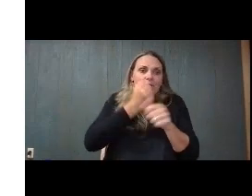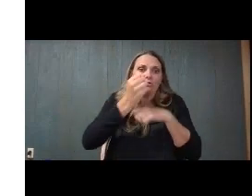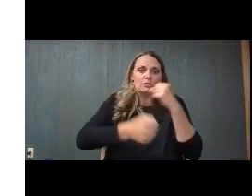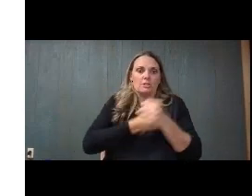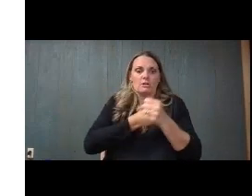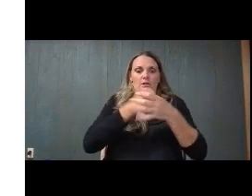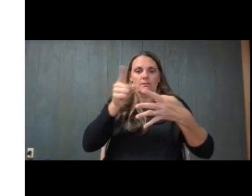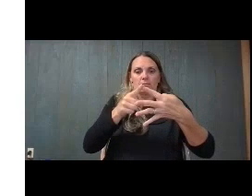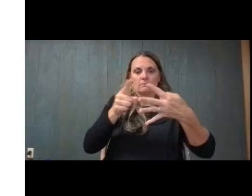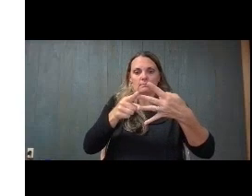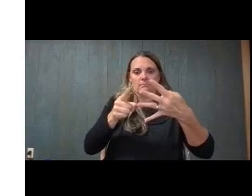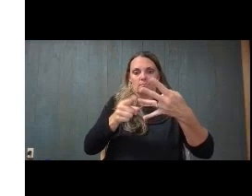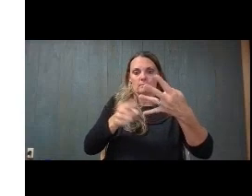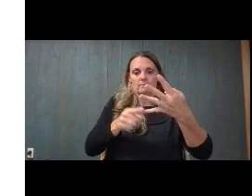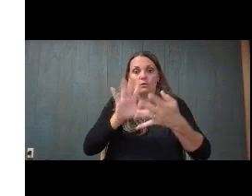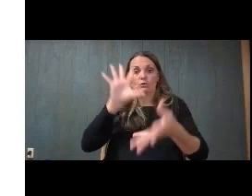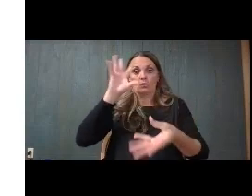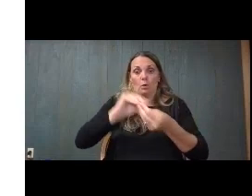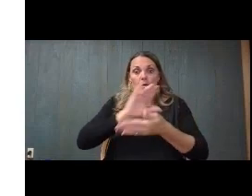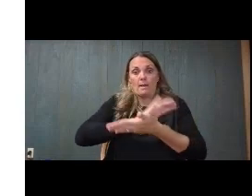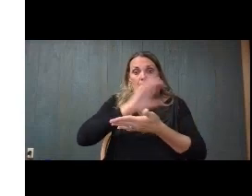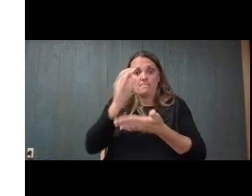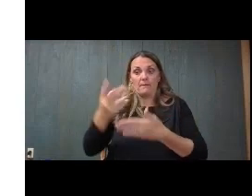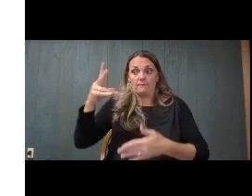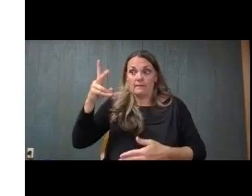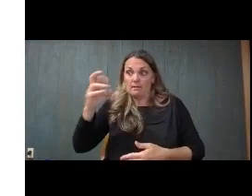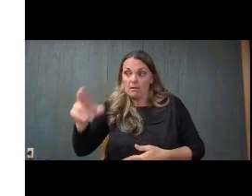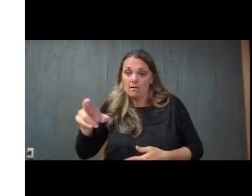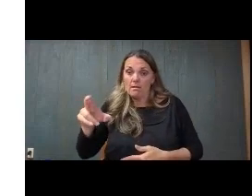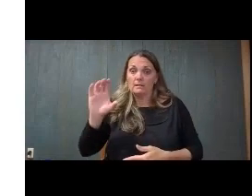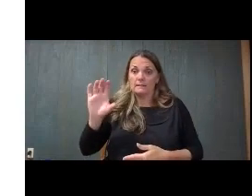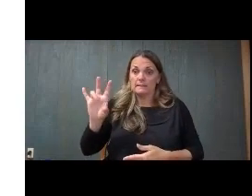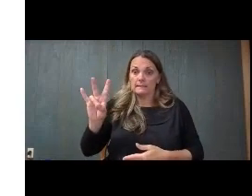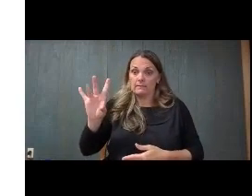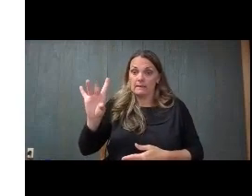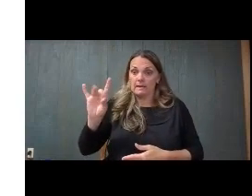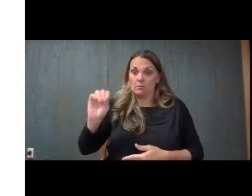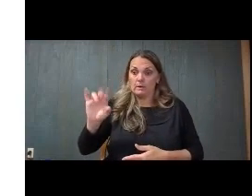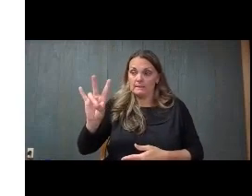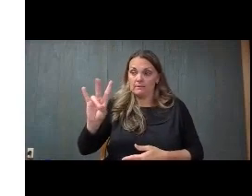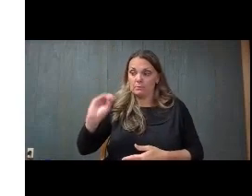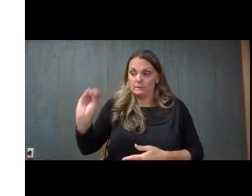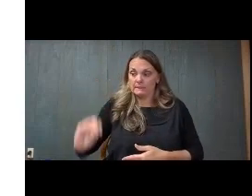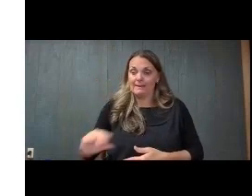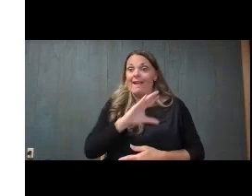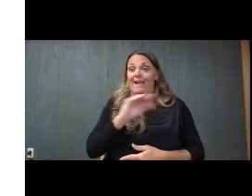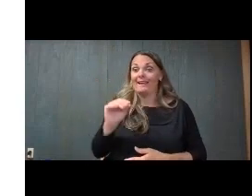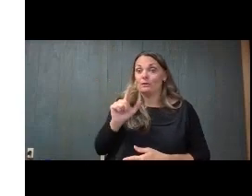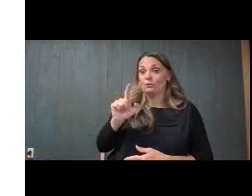The total amounts provided by VR for the 78.7% and the 21.3%